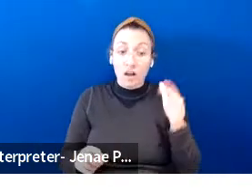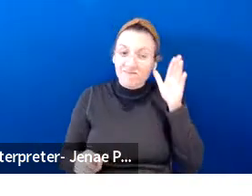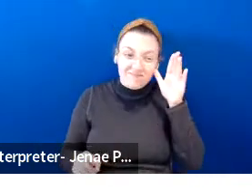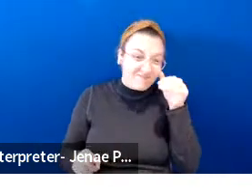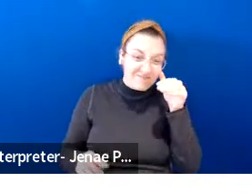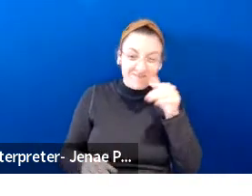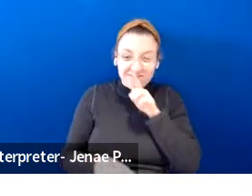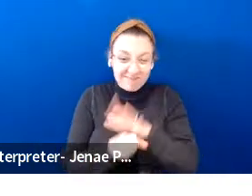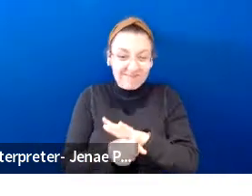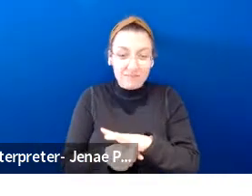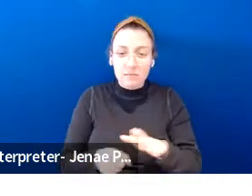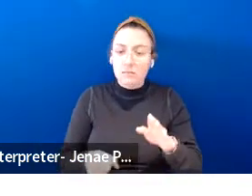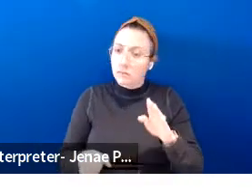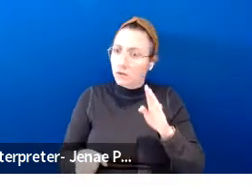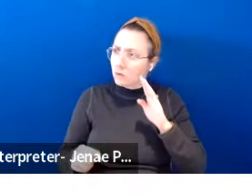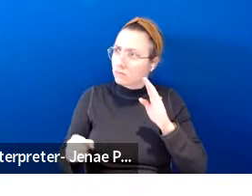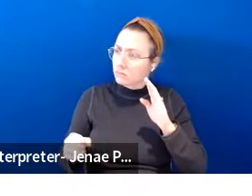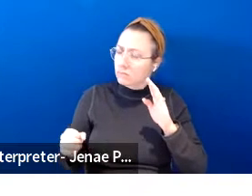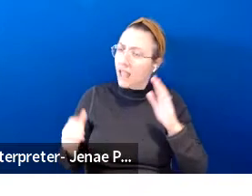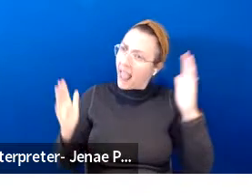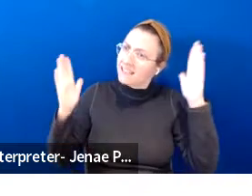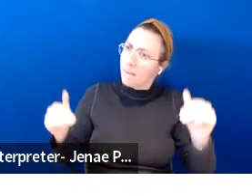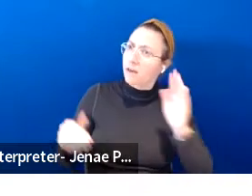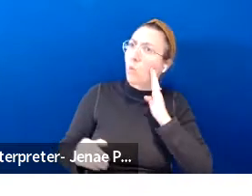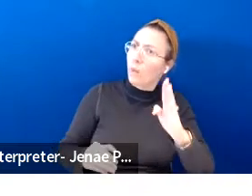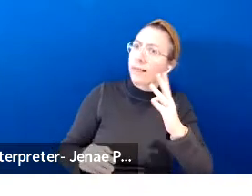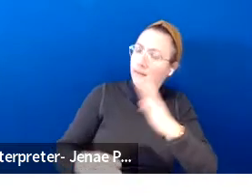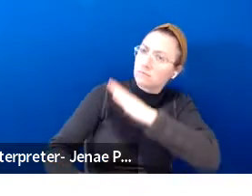and then and we're able to say, I will get around this.